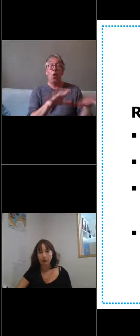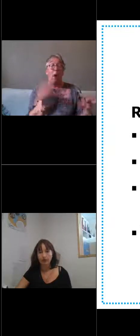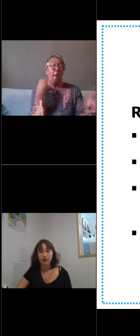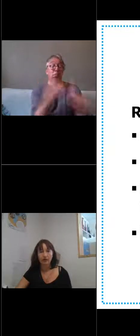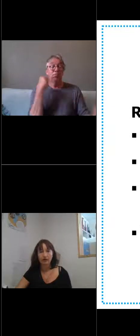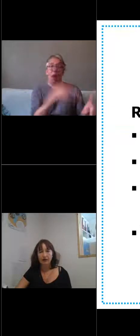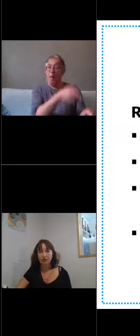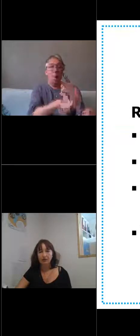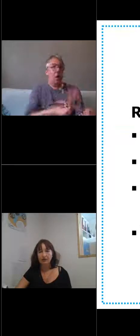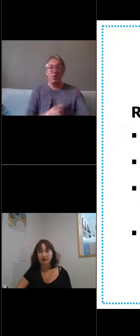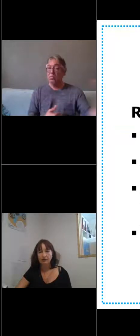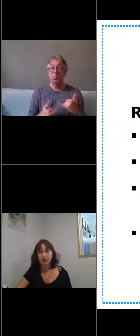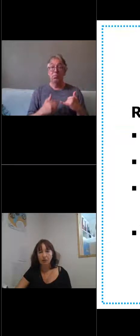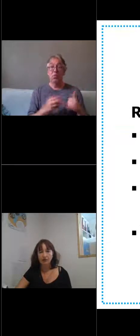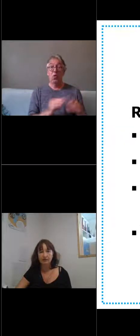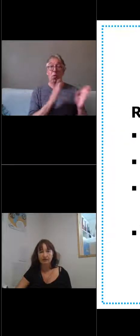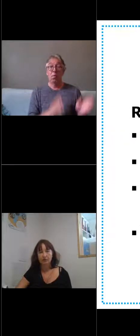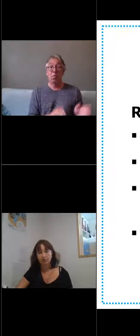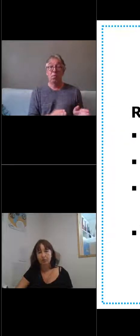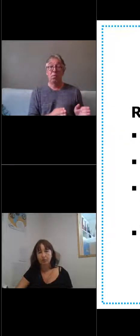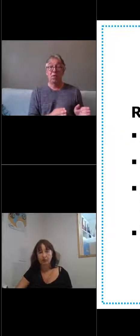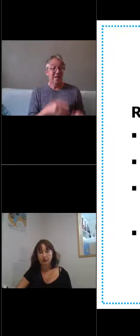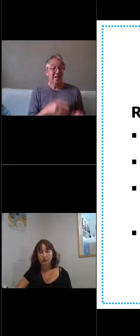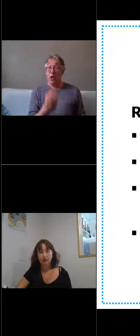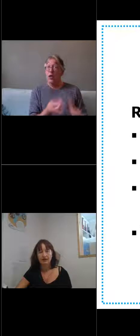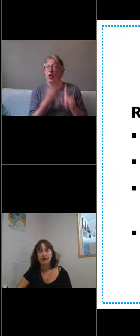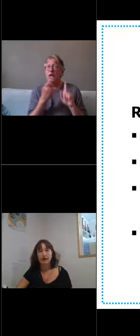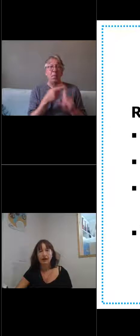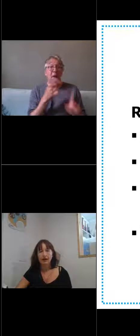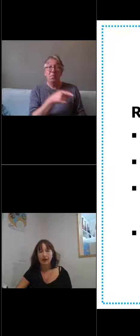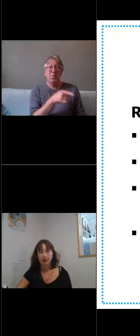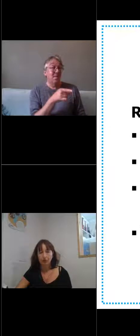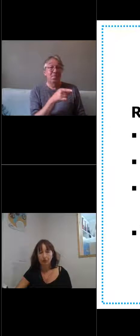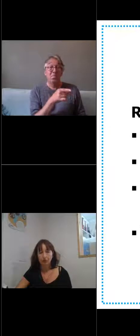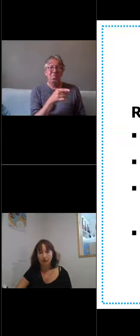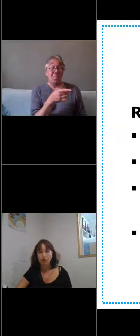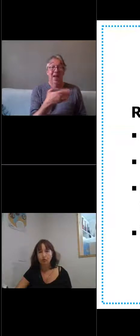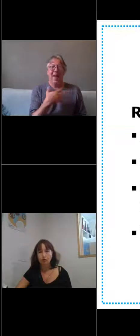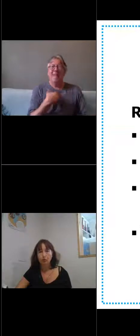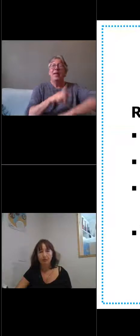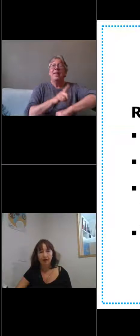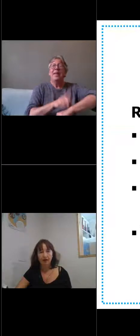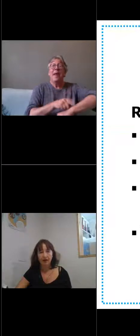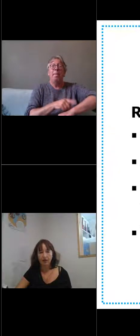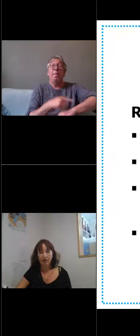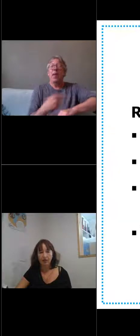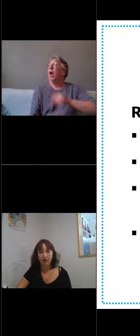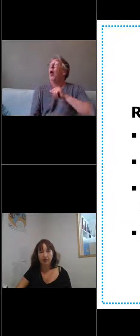There was only a couple of days or weeks for them to prepare everything.